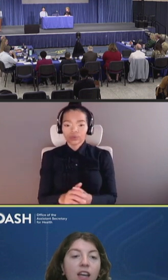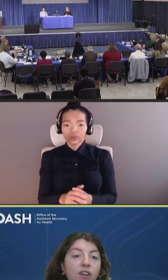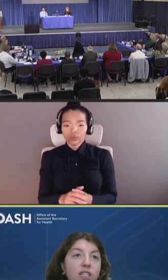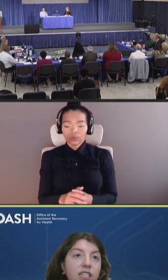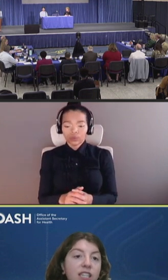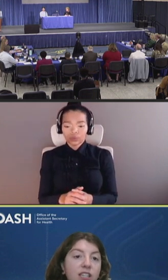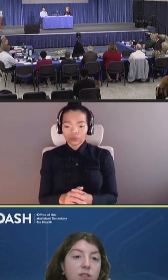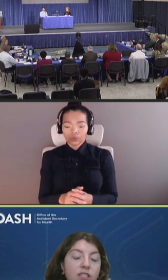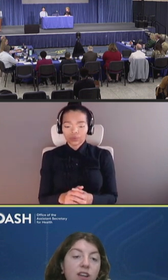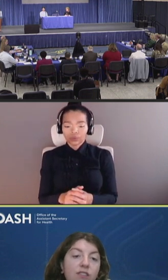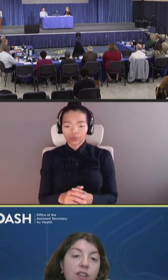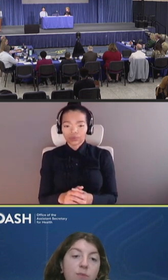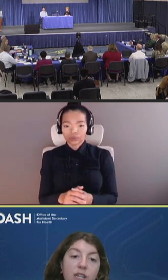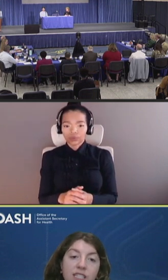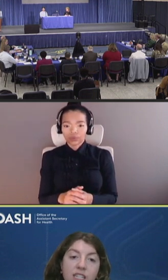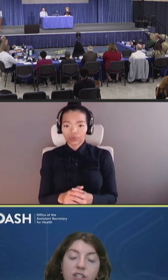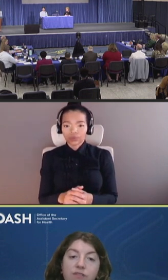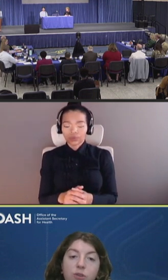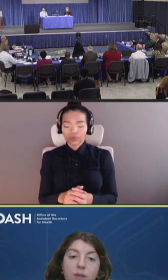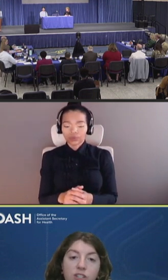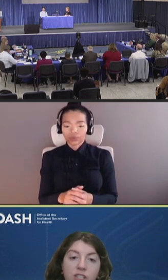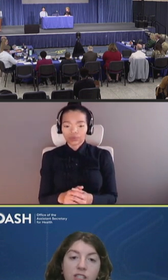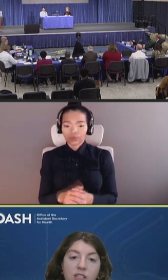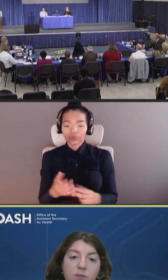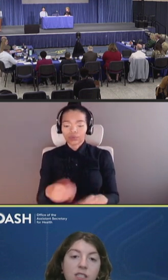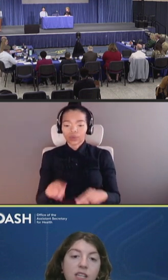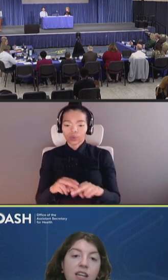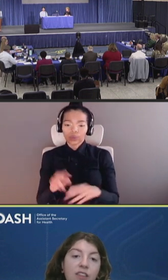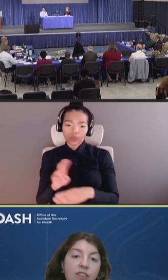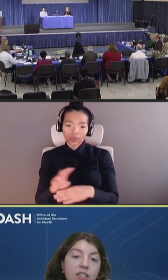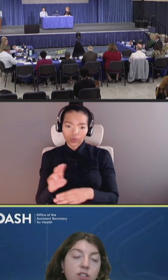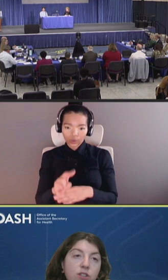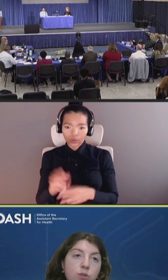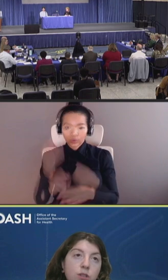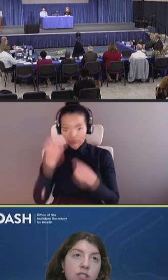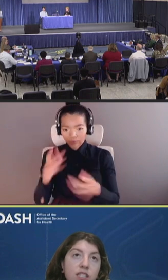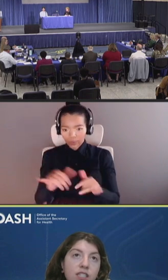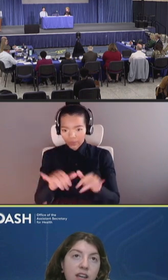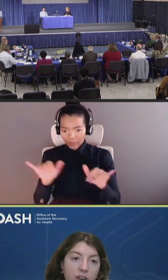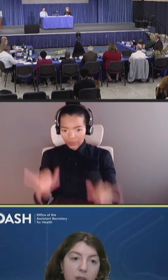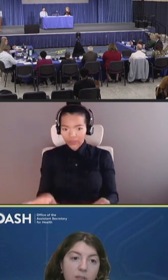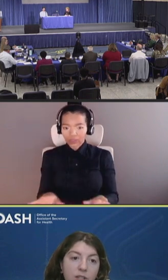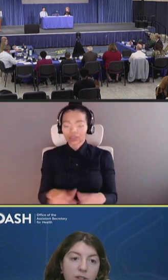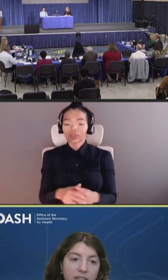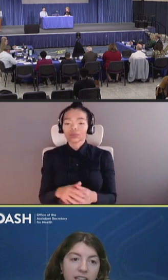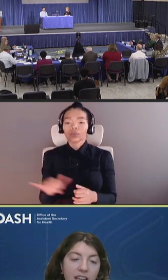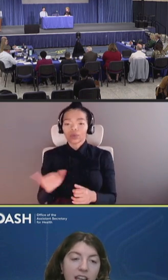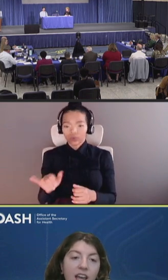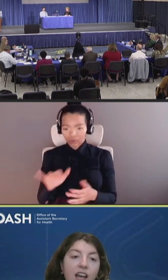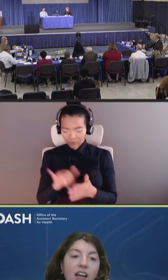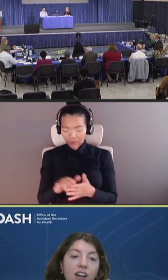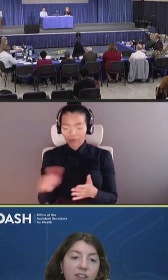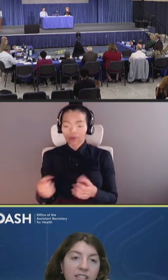Increasing the use of immunization information systems and health IT tools is another opportunity. Currently,